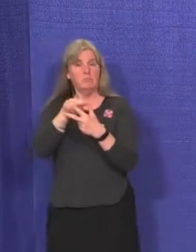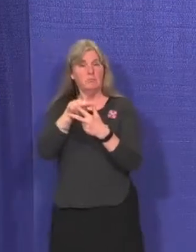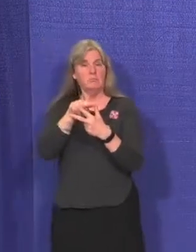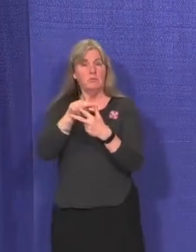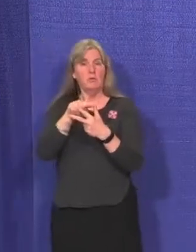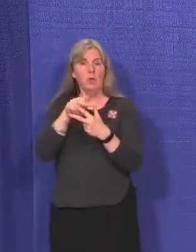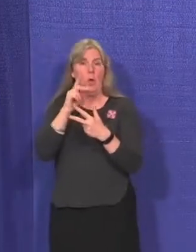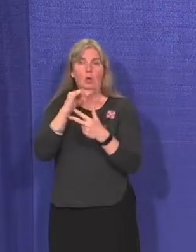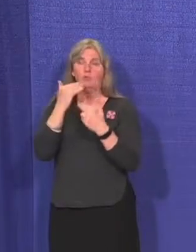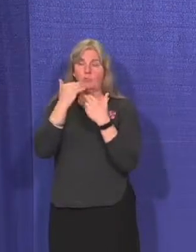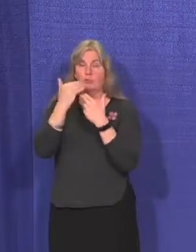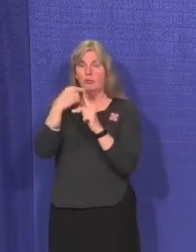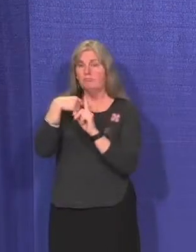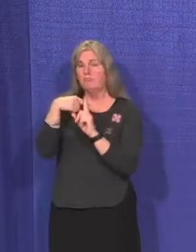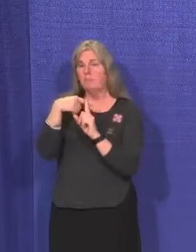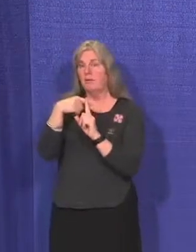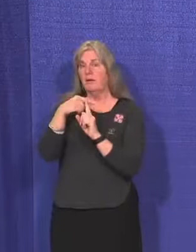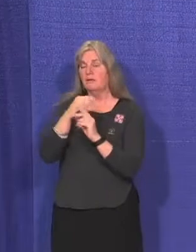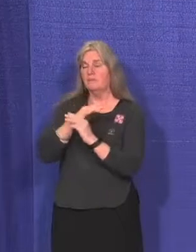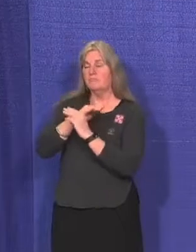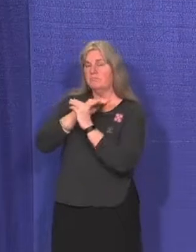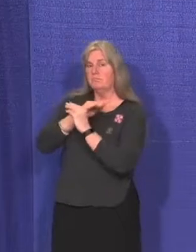information we have from the US